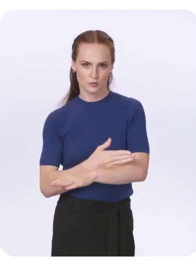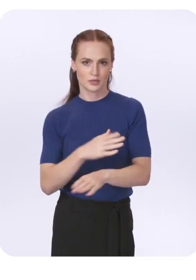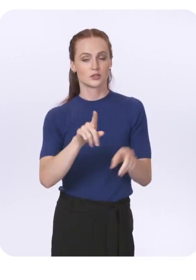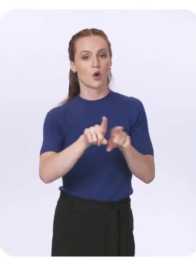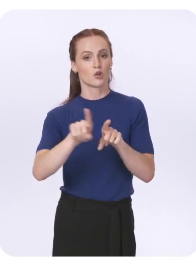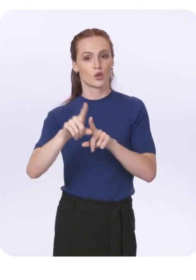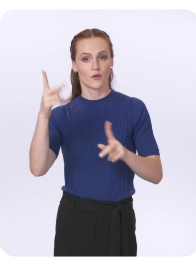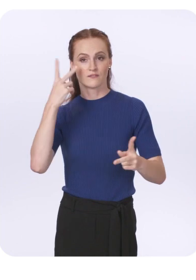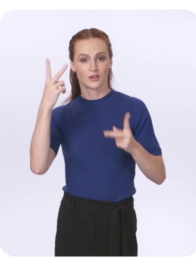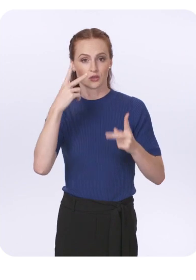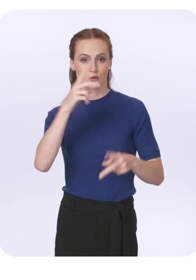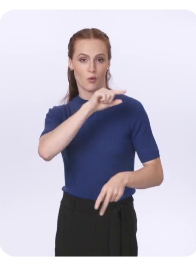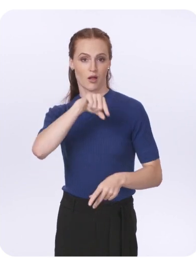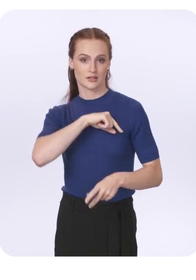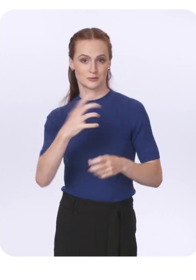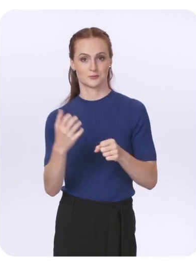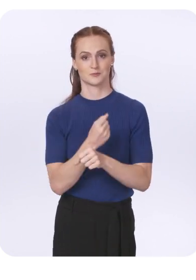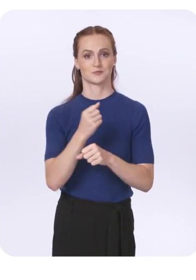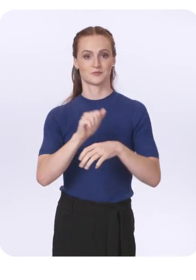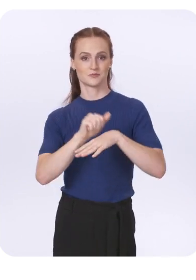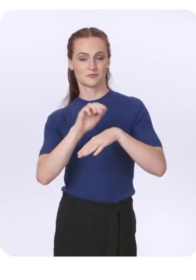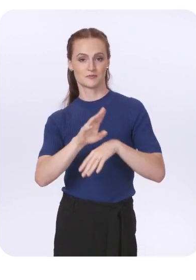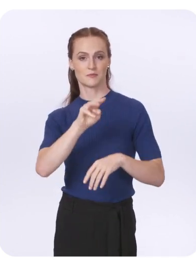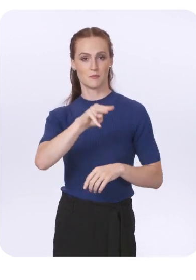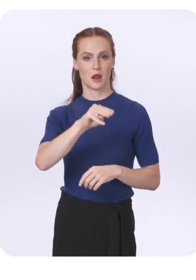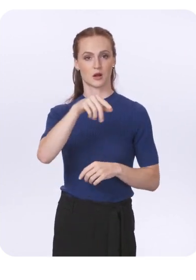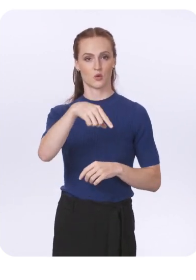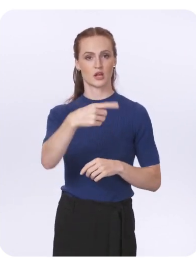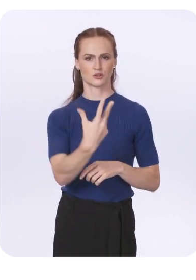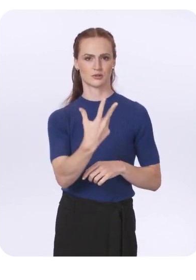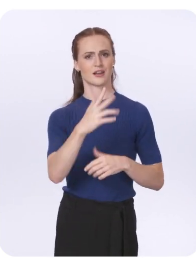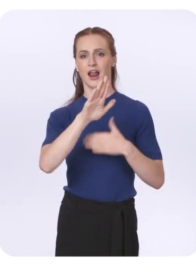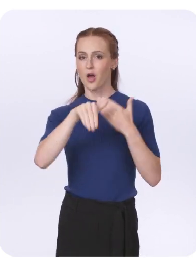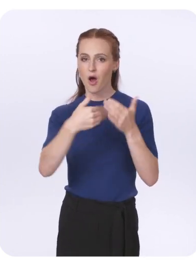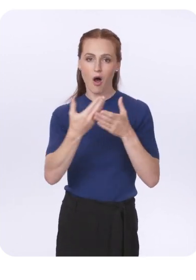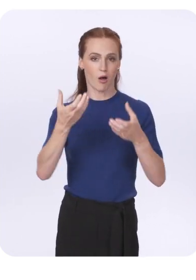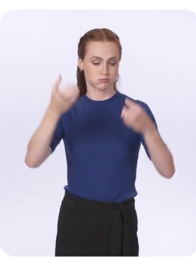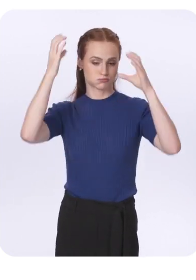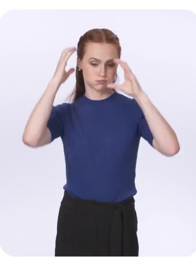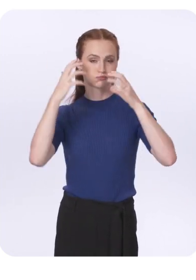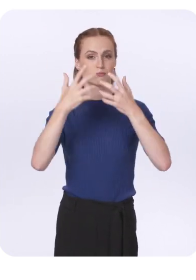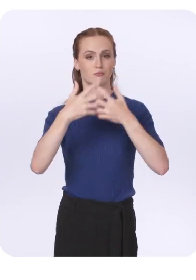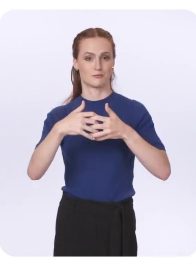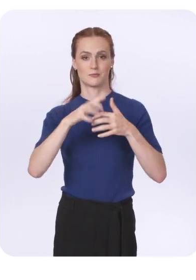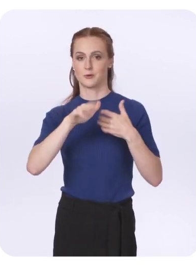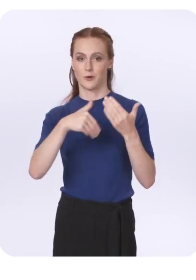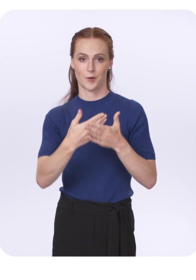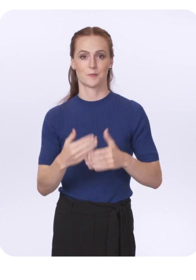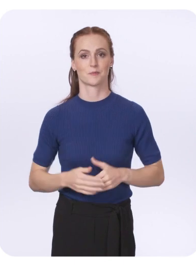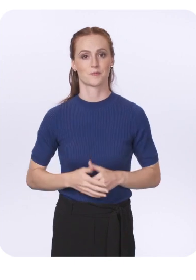that have been shipped, both of the Meta Quest 3 and for our entire Quest line of devices. Let’s get started.